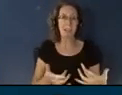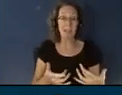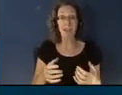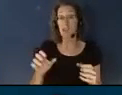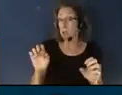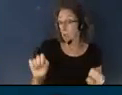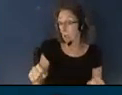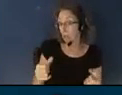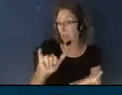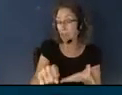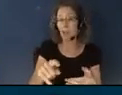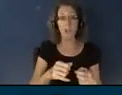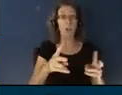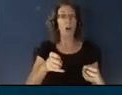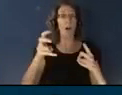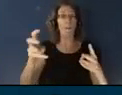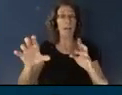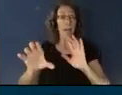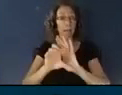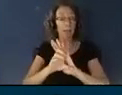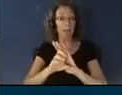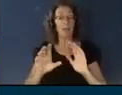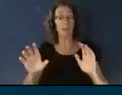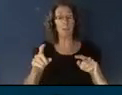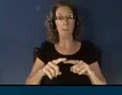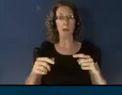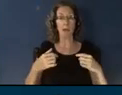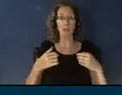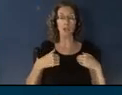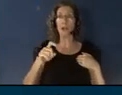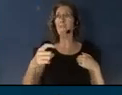you can upload it as an image the only thing I would recommend is you have some sort of